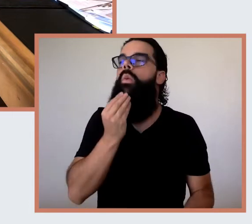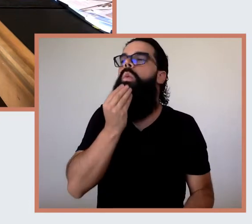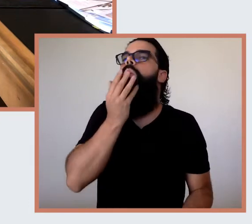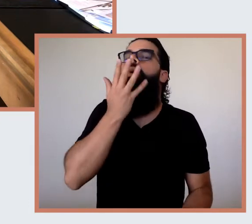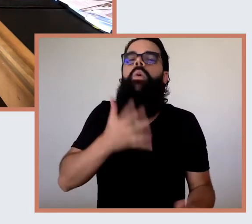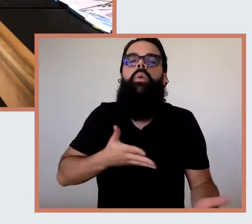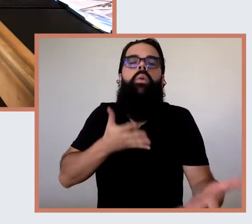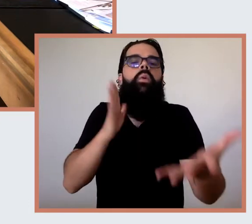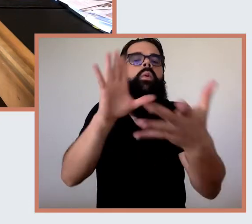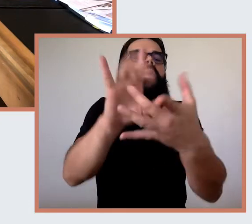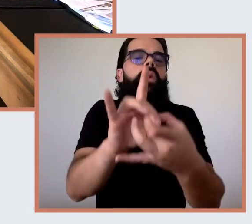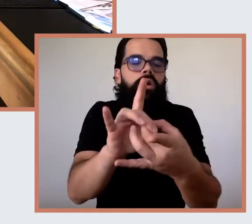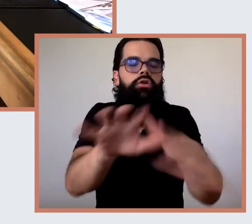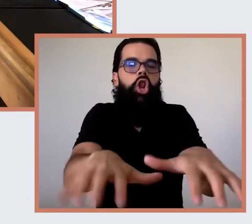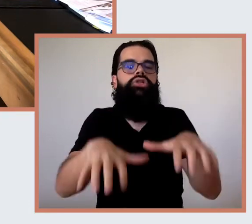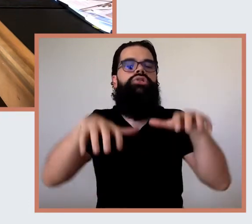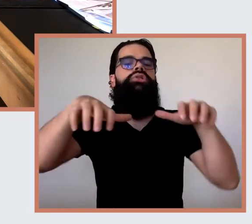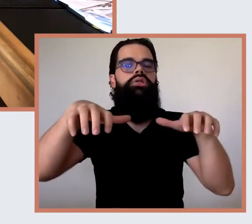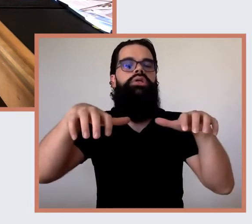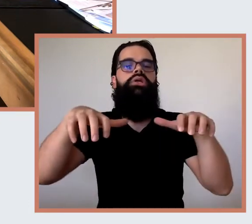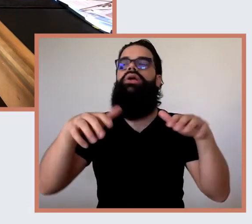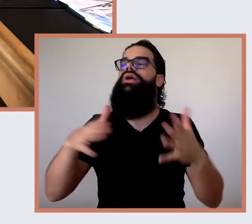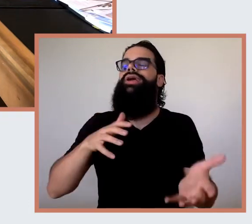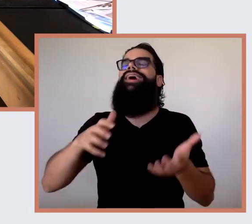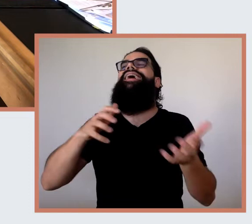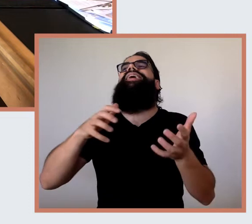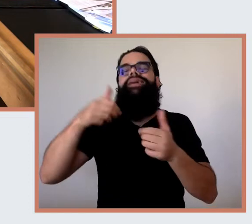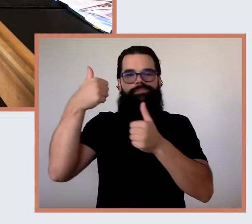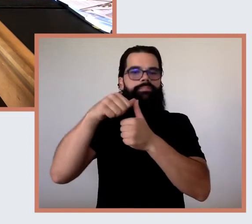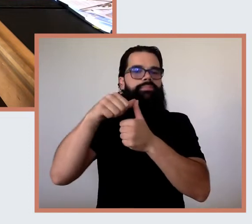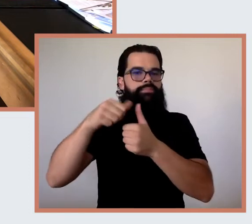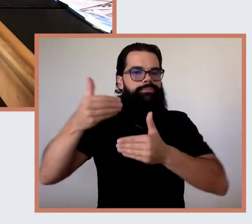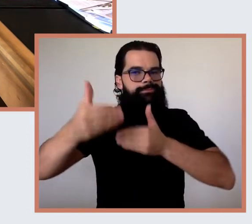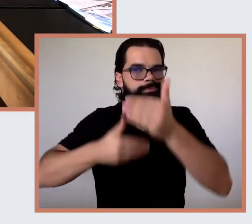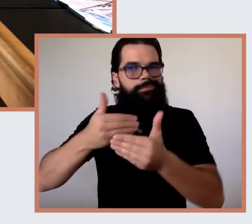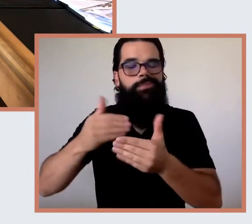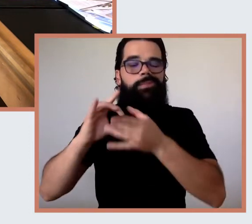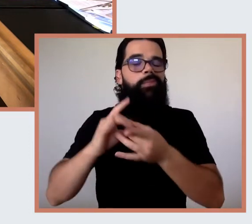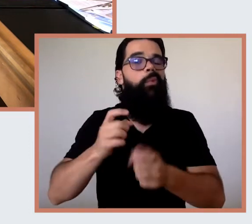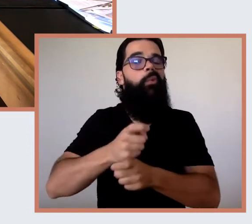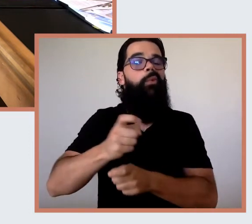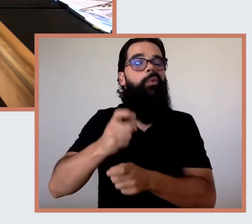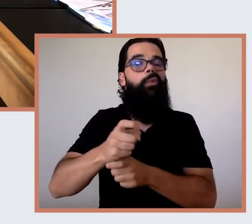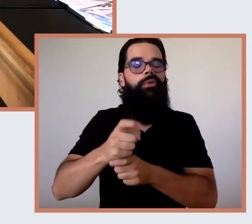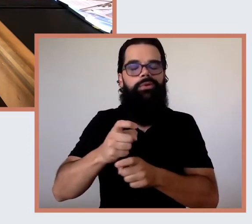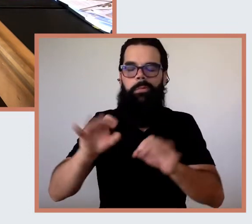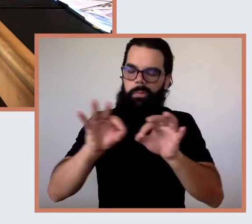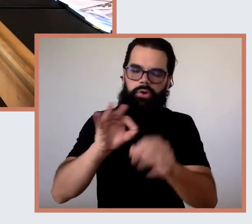called a warm-up person who is telling the audience, remember laugh again, when you hear the jokes,